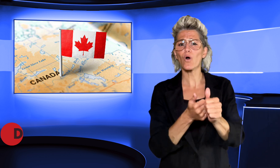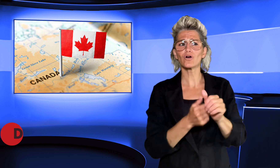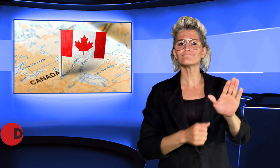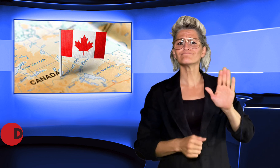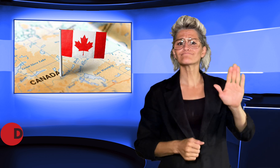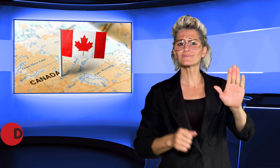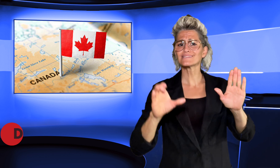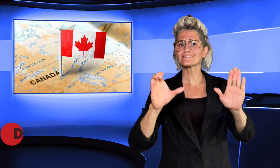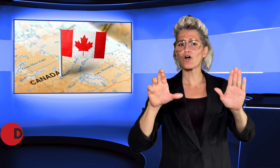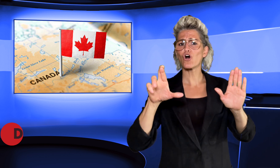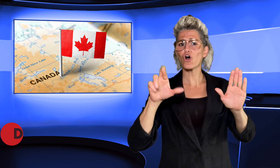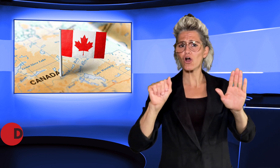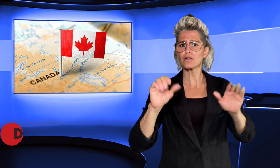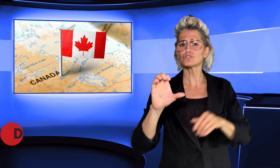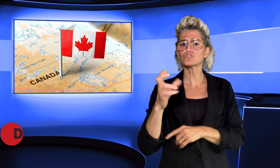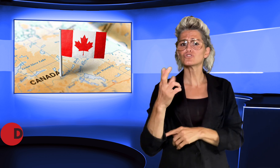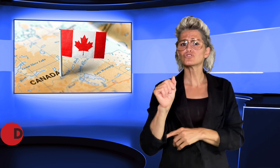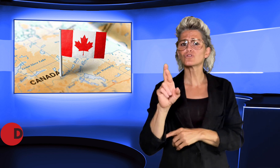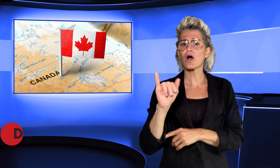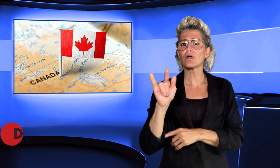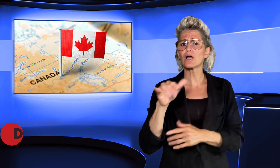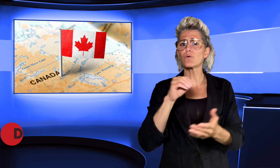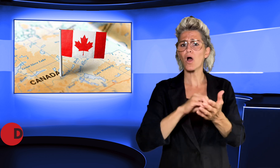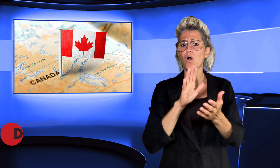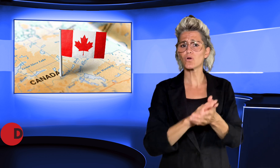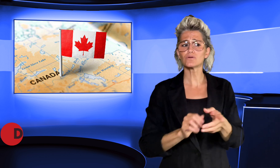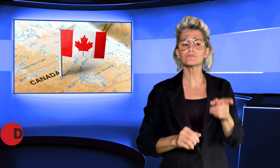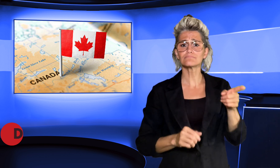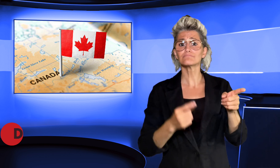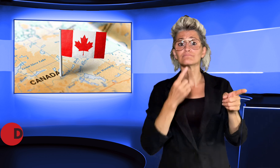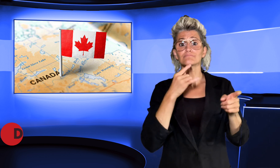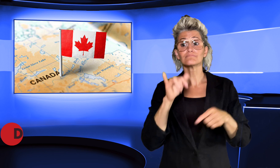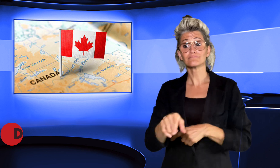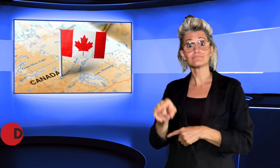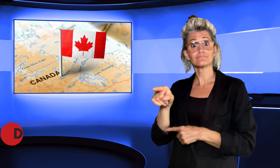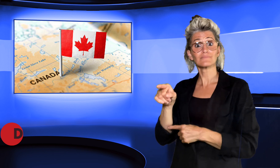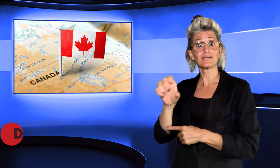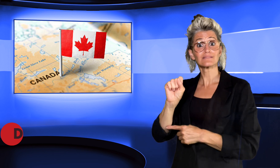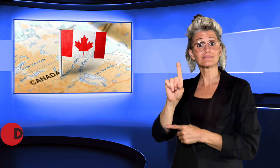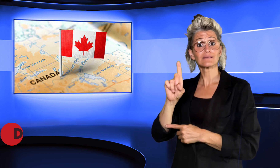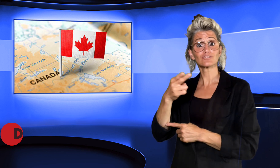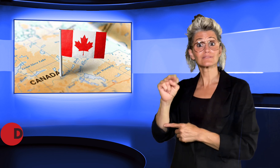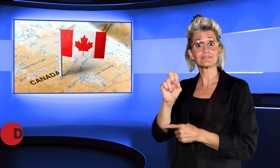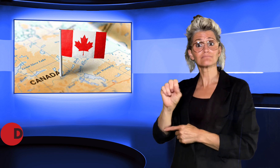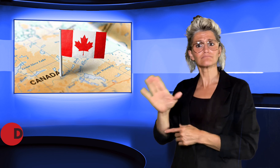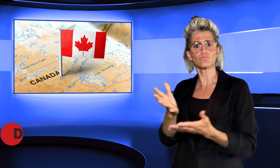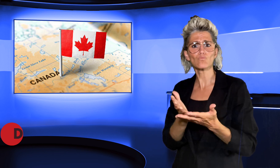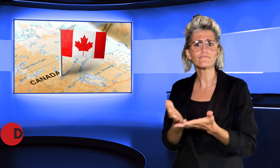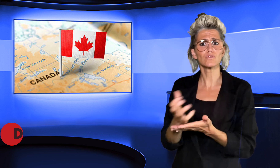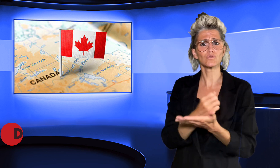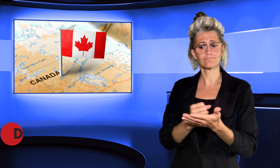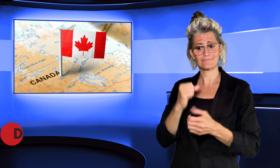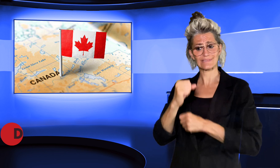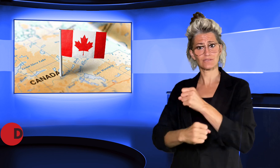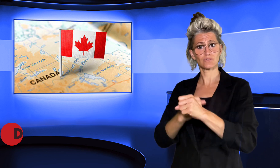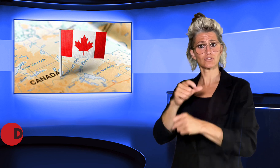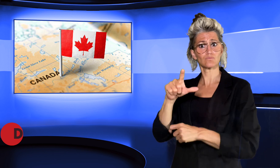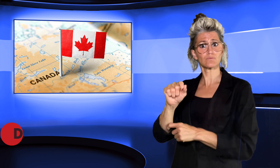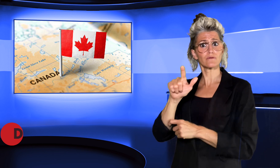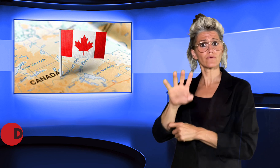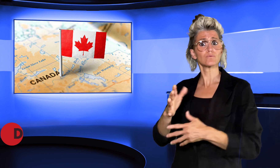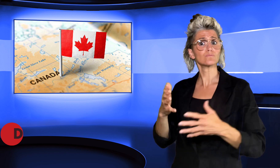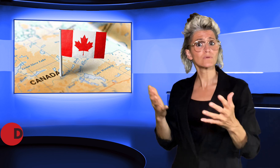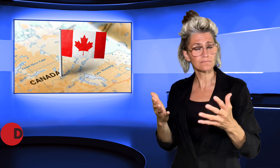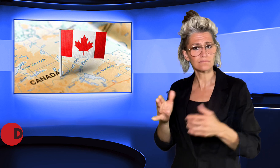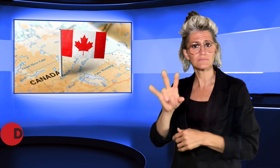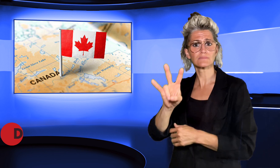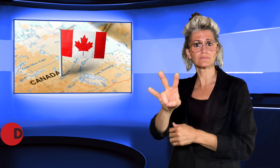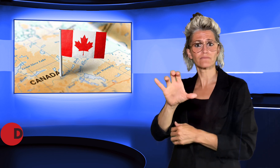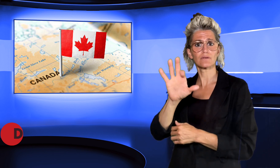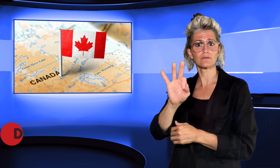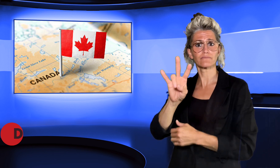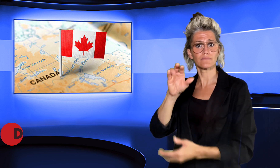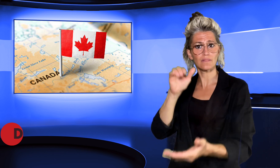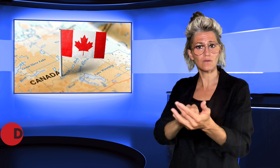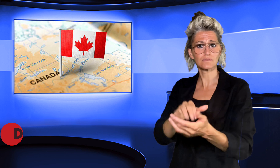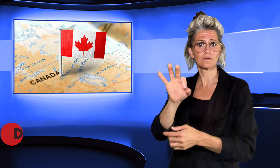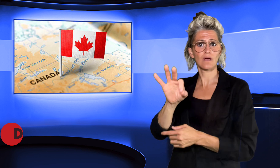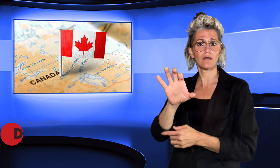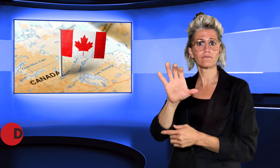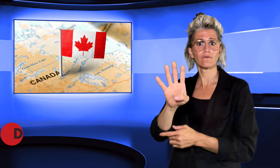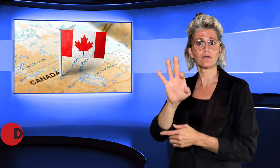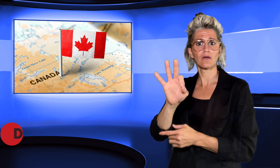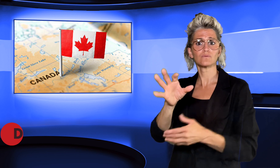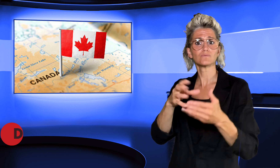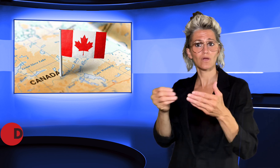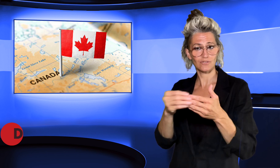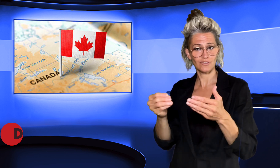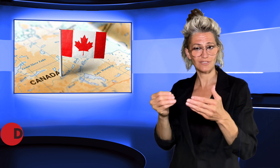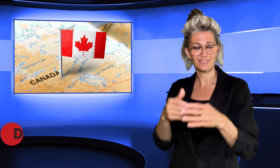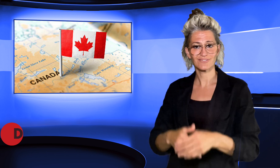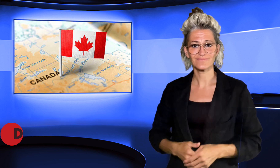According to CRA charity records, SDHHNS’s revenues in 2024 were $797,949.